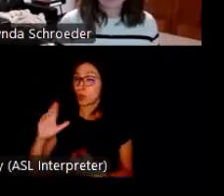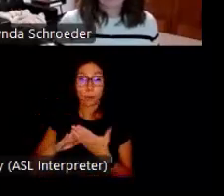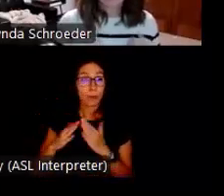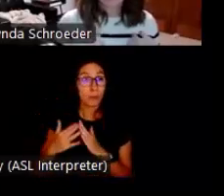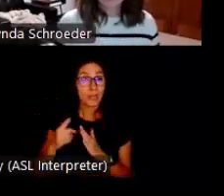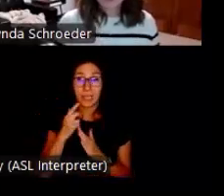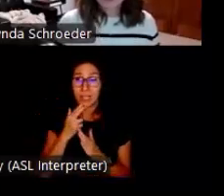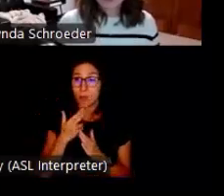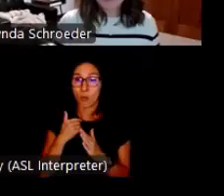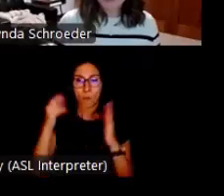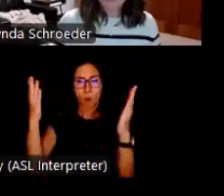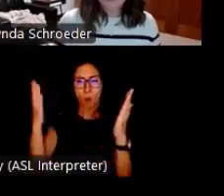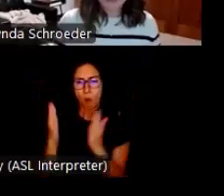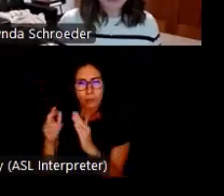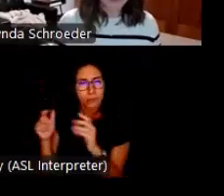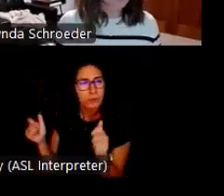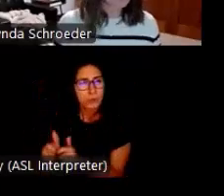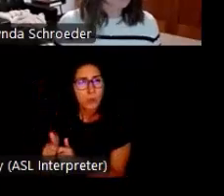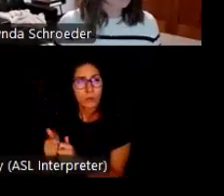What are recommendations for that type of work?